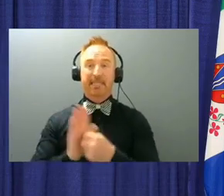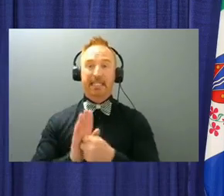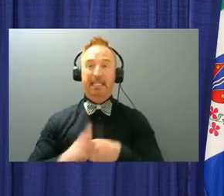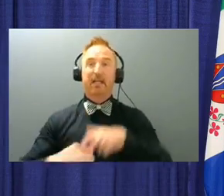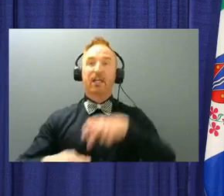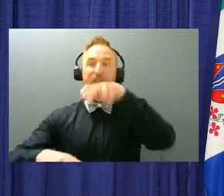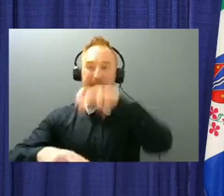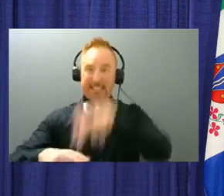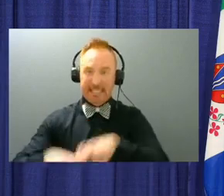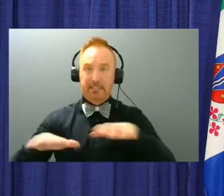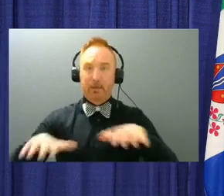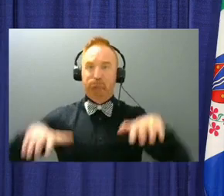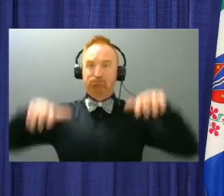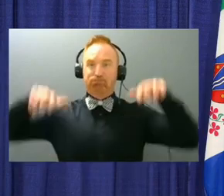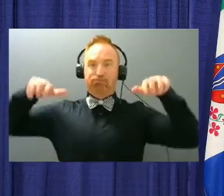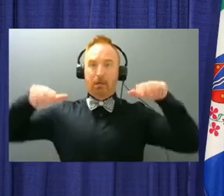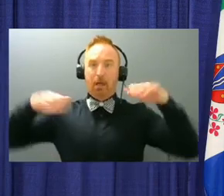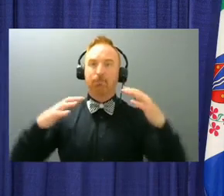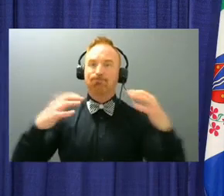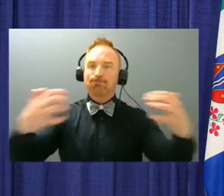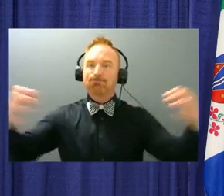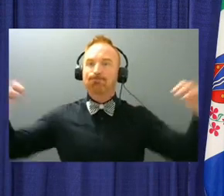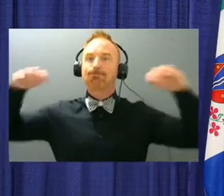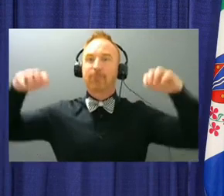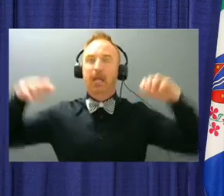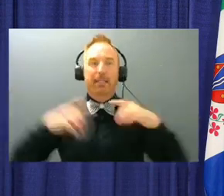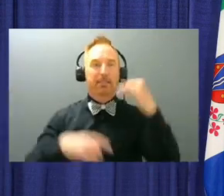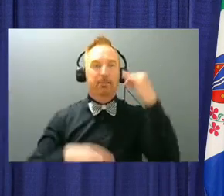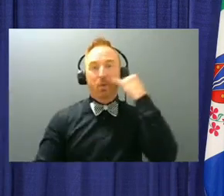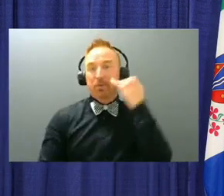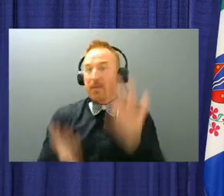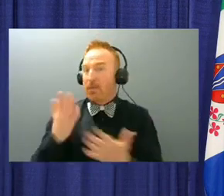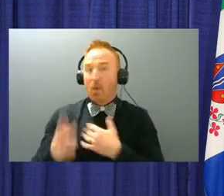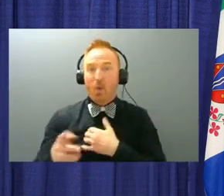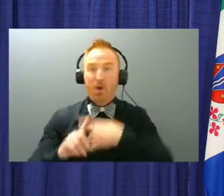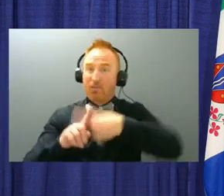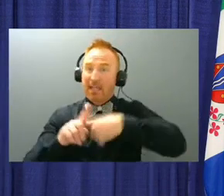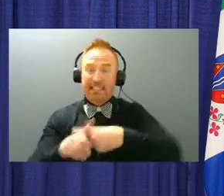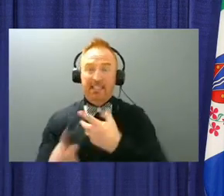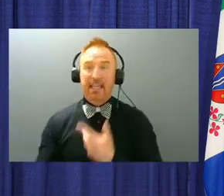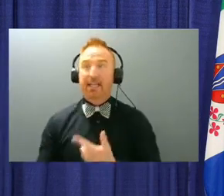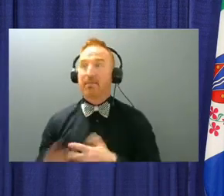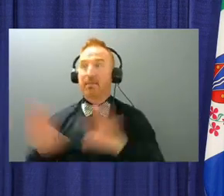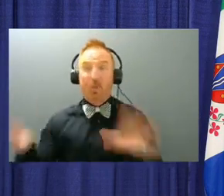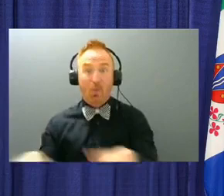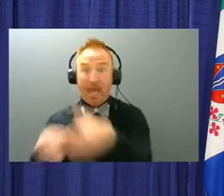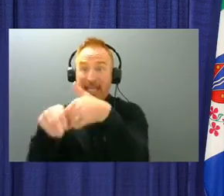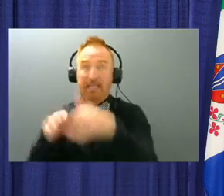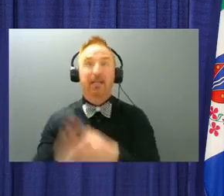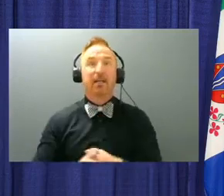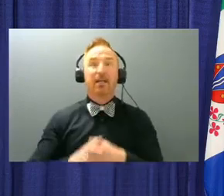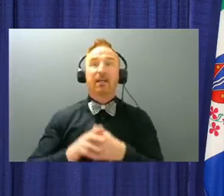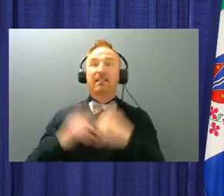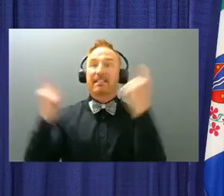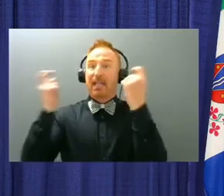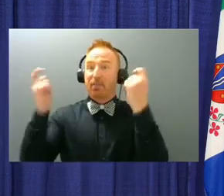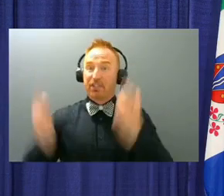exceeded events which may be in a rented menu such as weddings, celebrations of life, and cultural events.